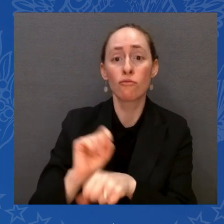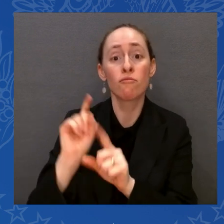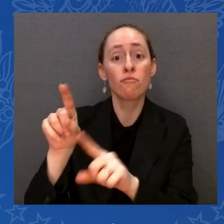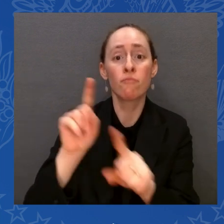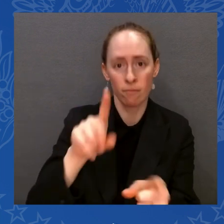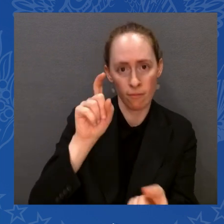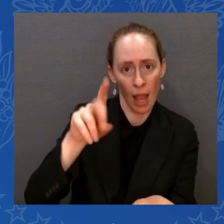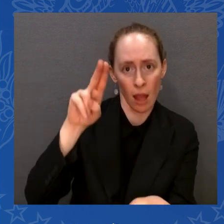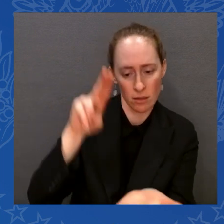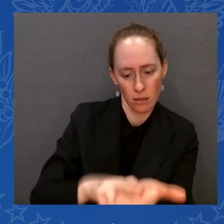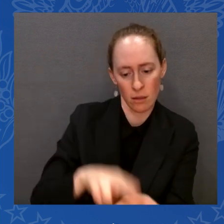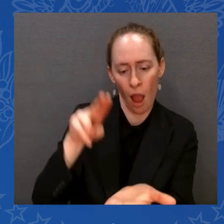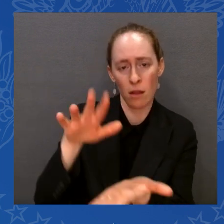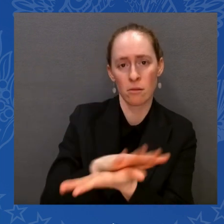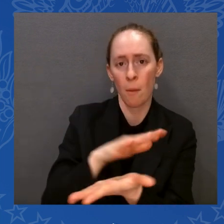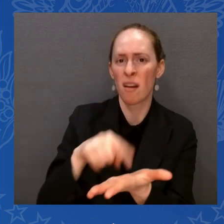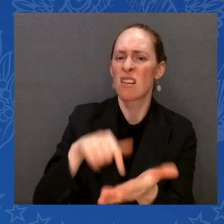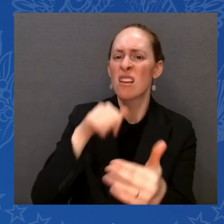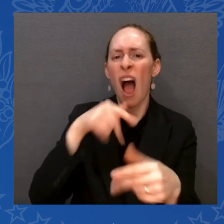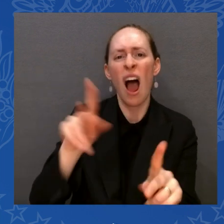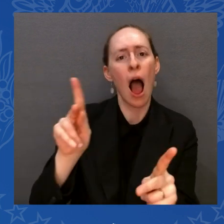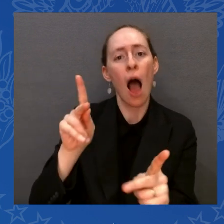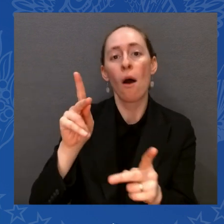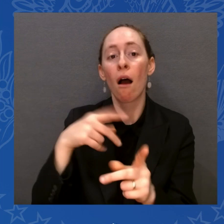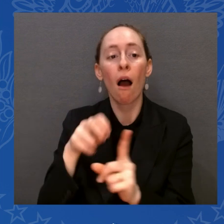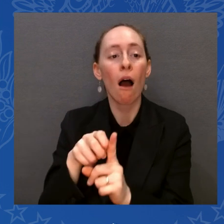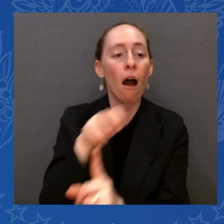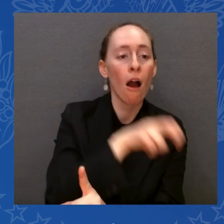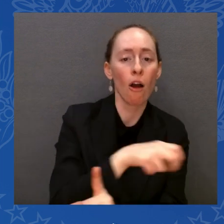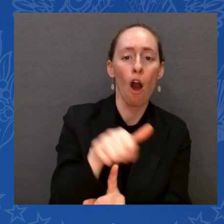Thirty million. These aren't trade secrets they're hiding.